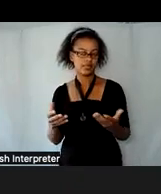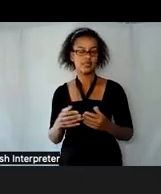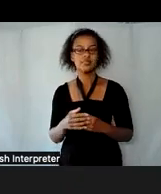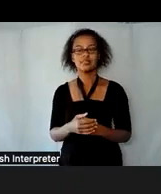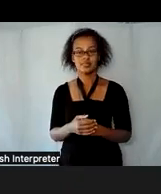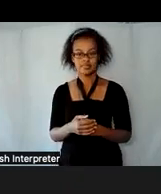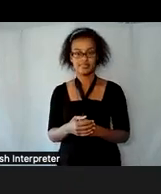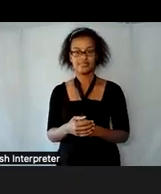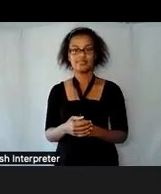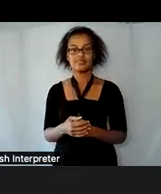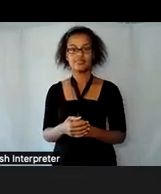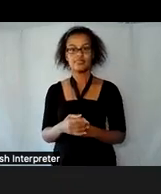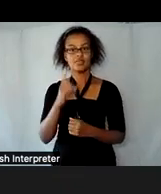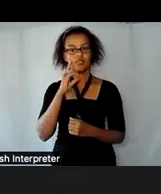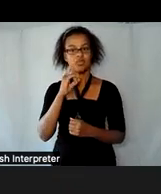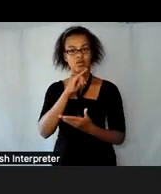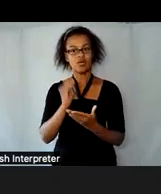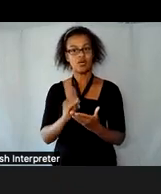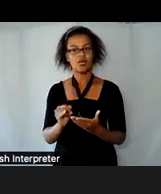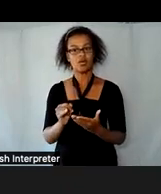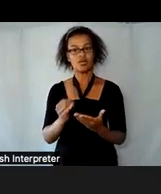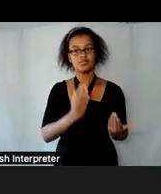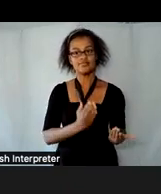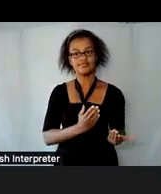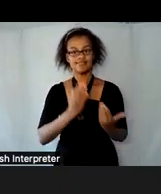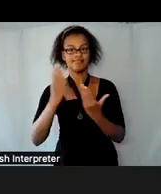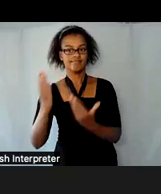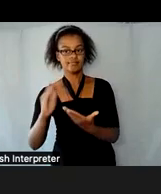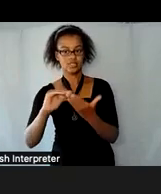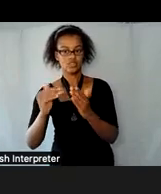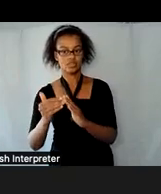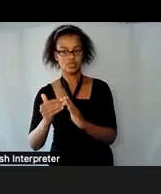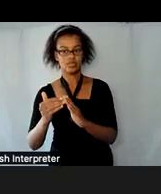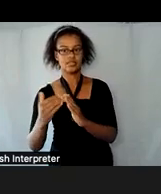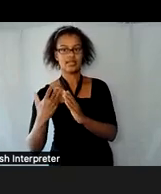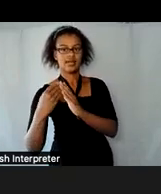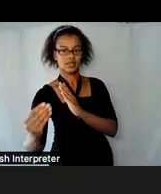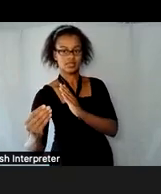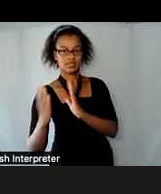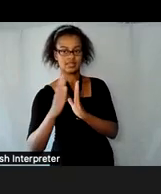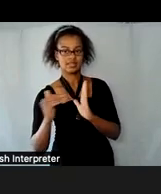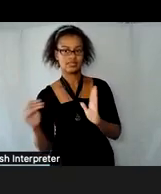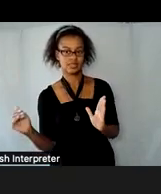communities outside outside of downtown core.